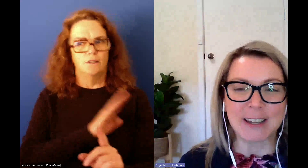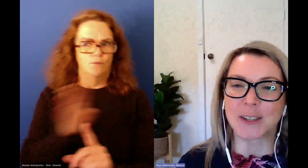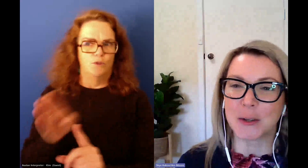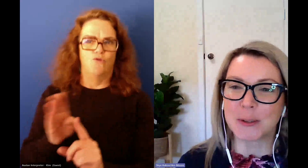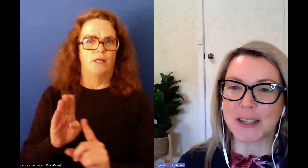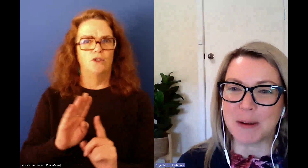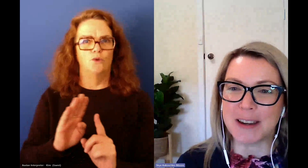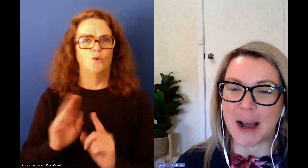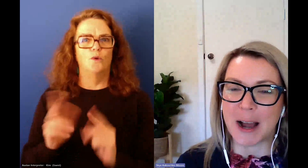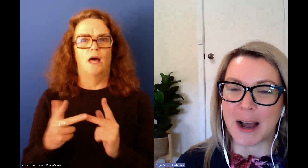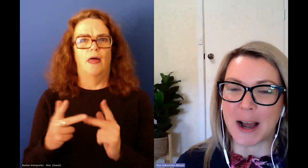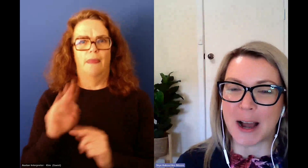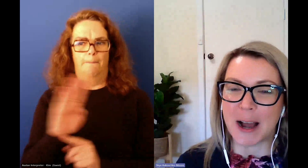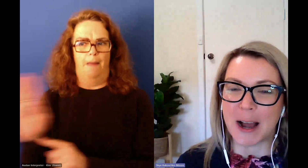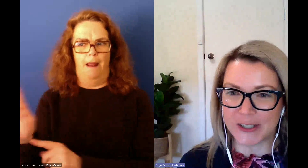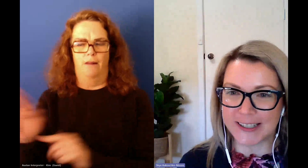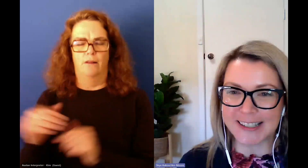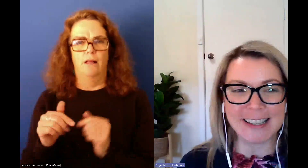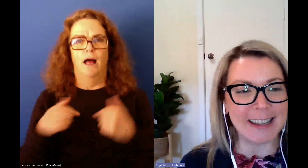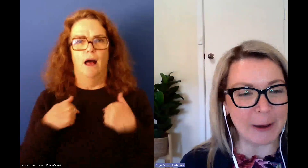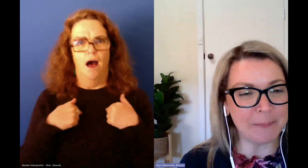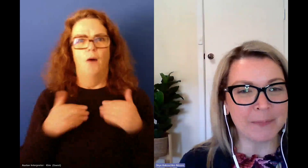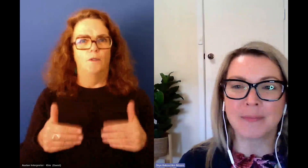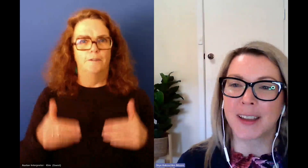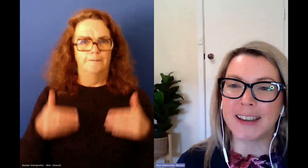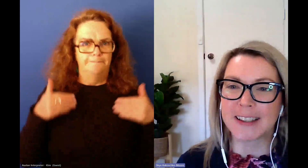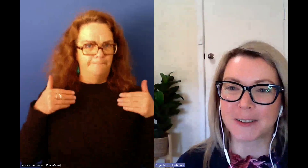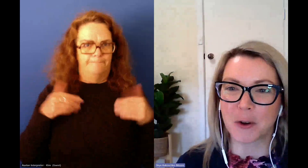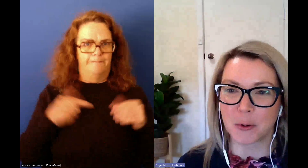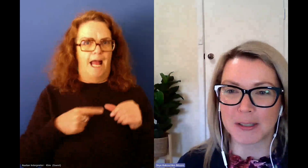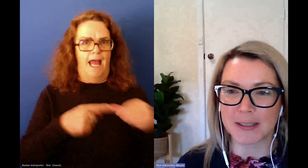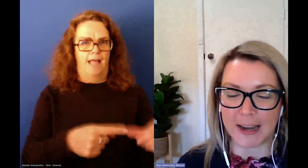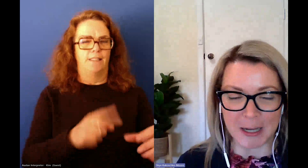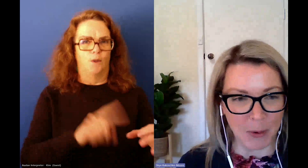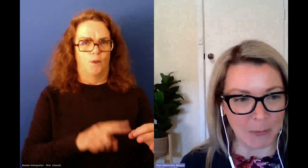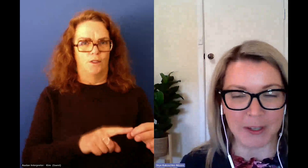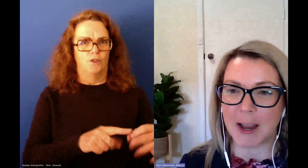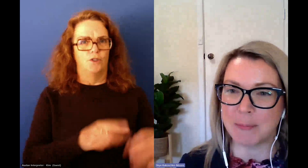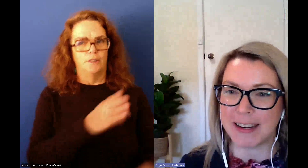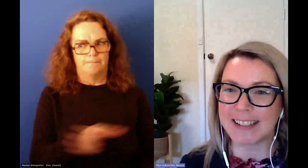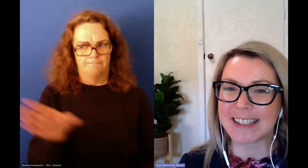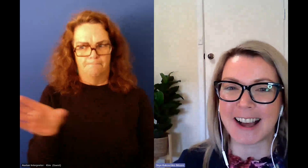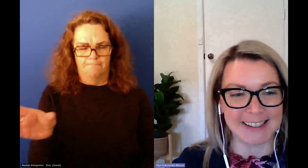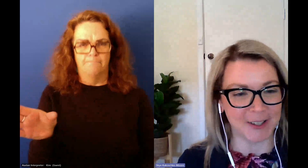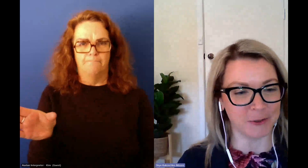and so you'll see me defer questions to them unless of course anyone would like me to answer